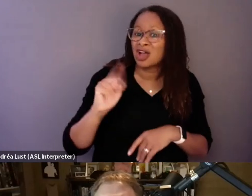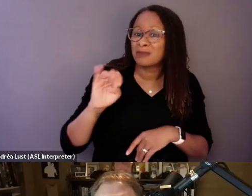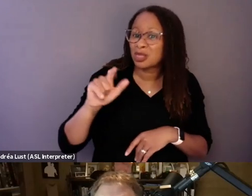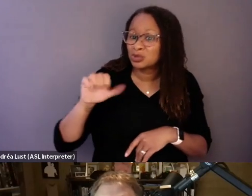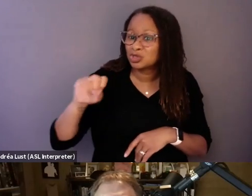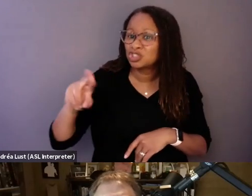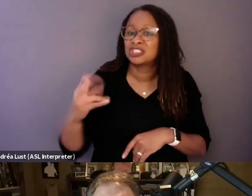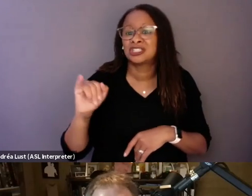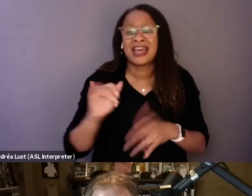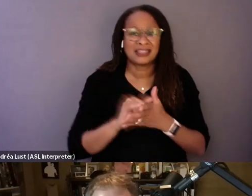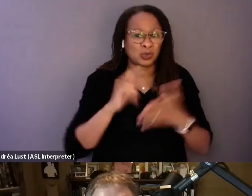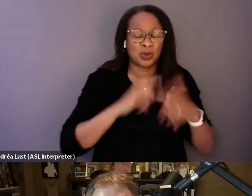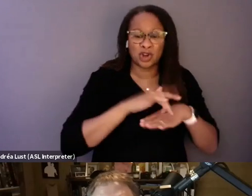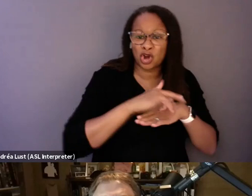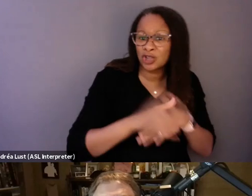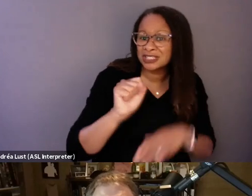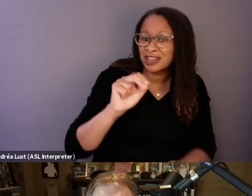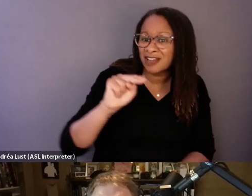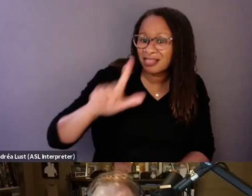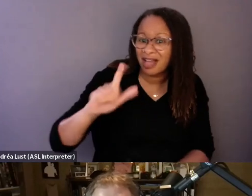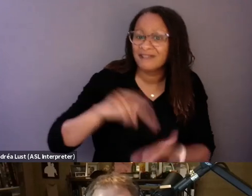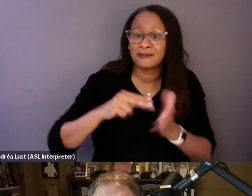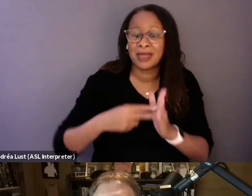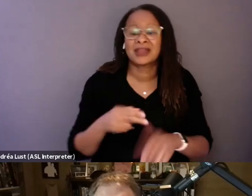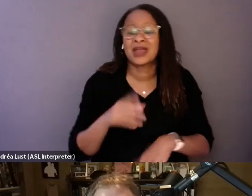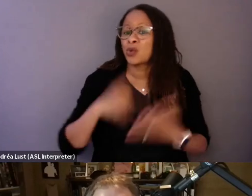so many of us, that's what the blues brothers meant, that's what animal house meant.